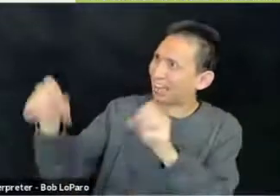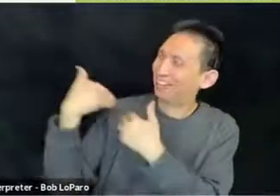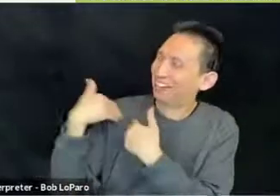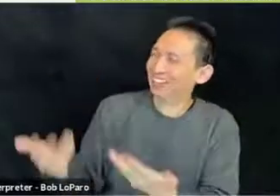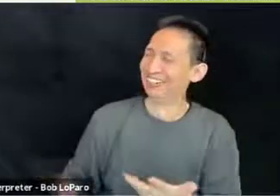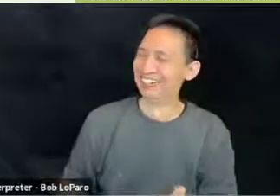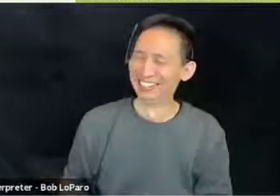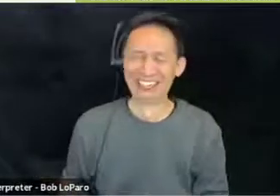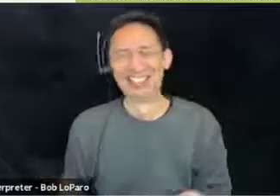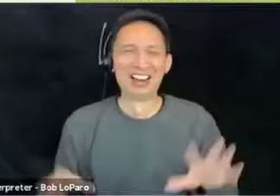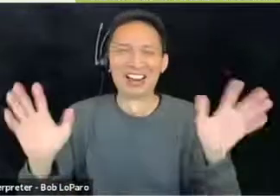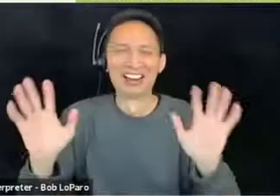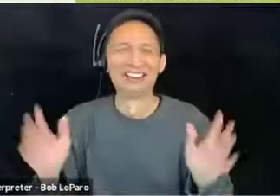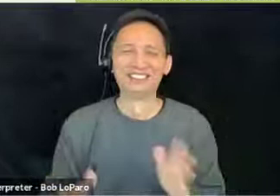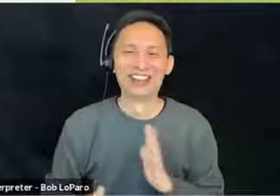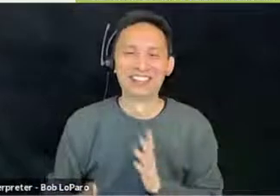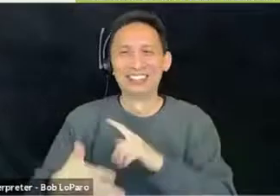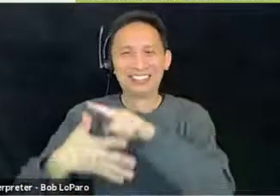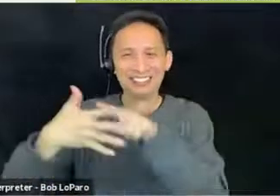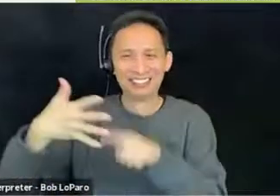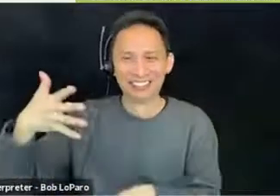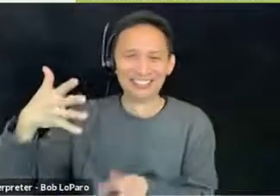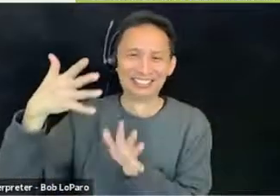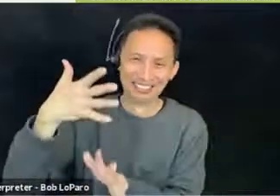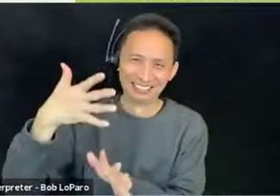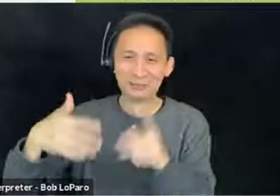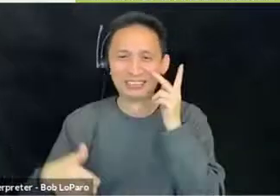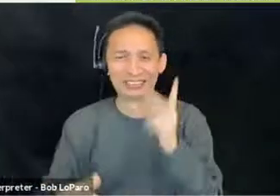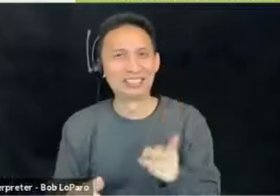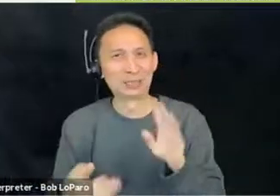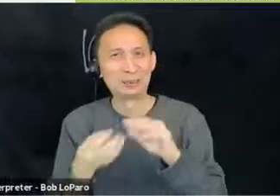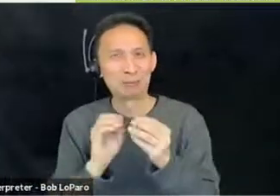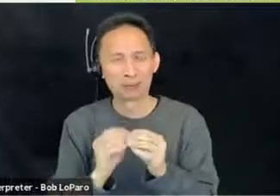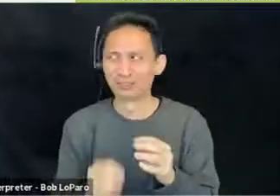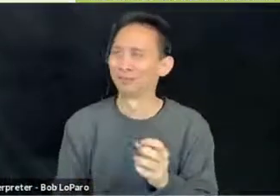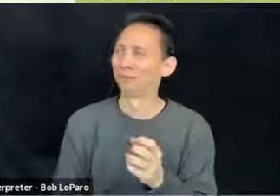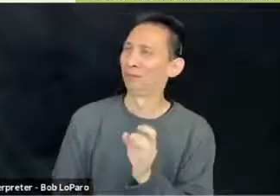Yeah, so if you do, if you look at those numbers, and then you, like she said,